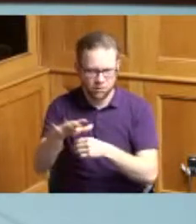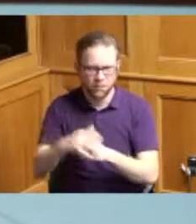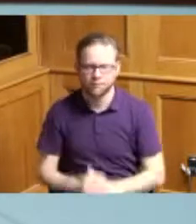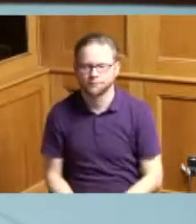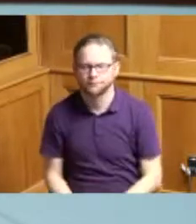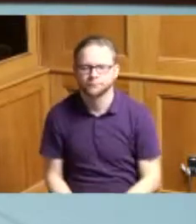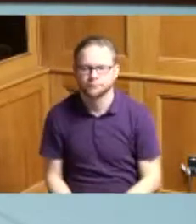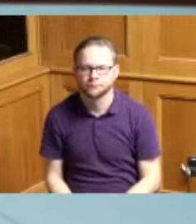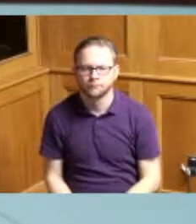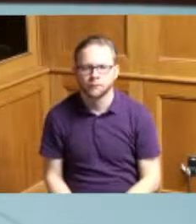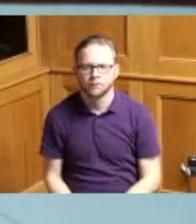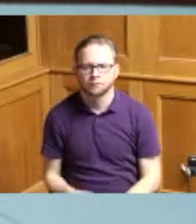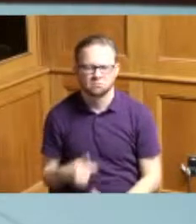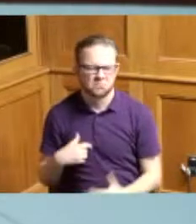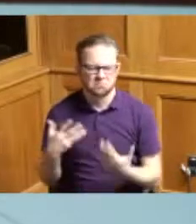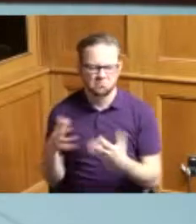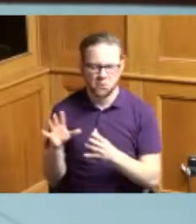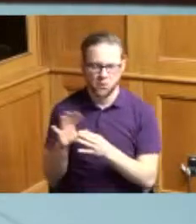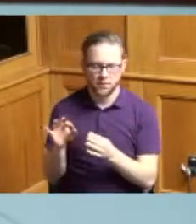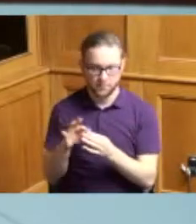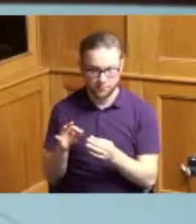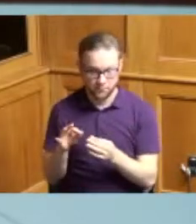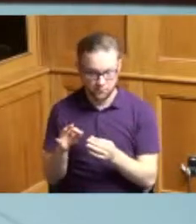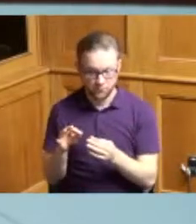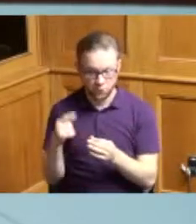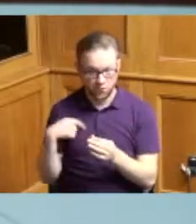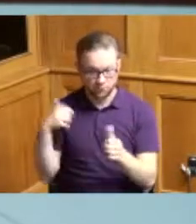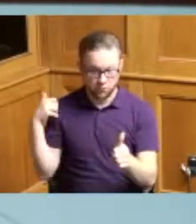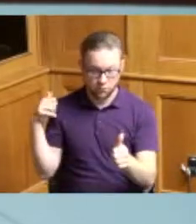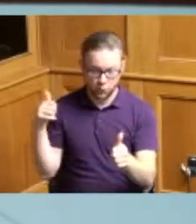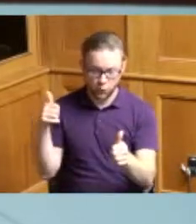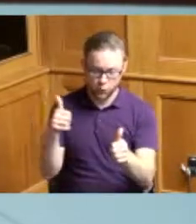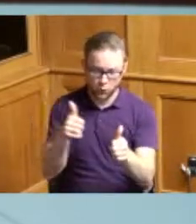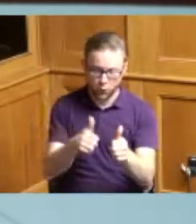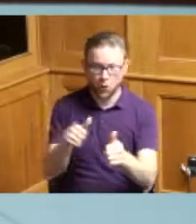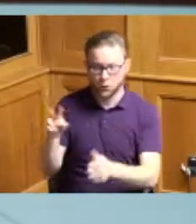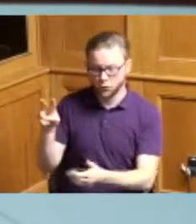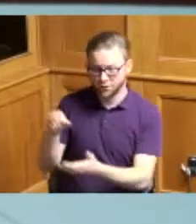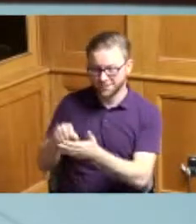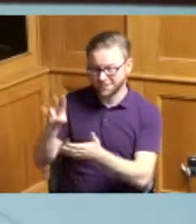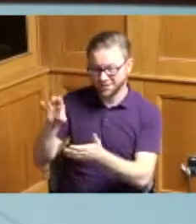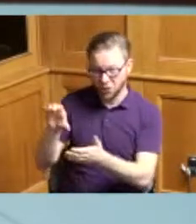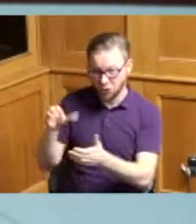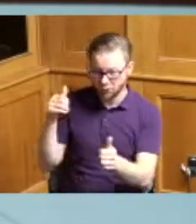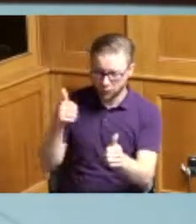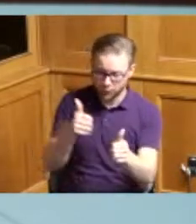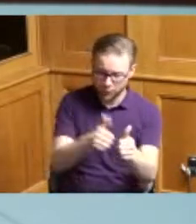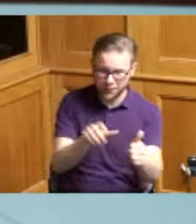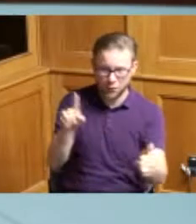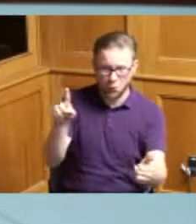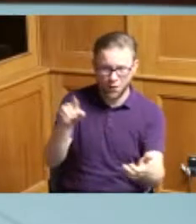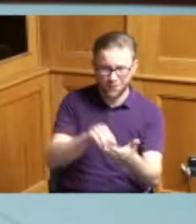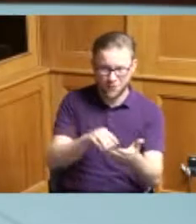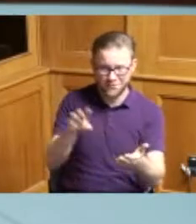as I mentioned earlier already we've been able to decrease the backlog from 2700 to 1626 a little